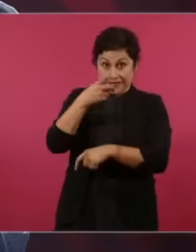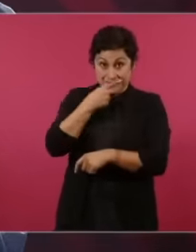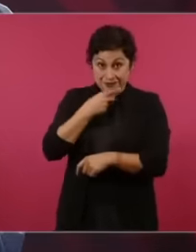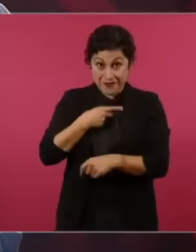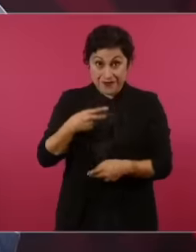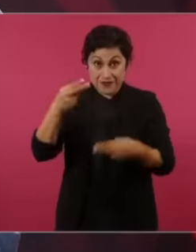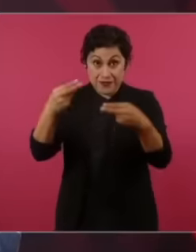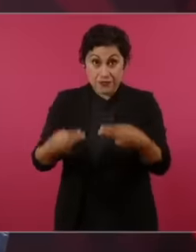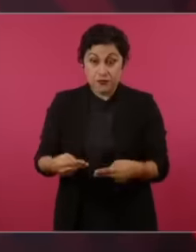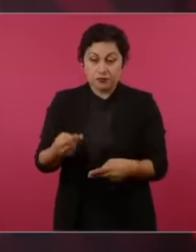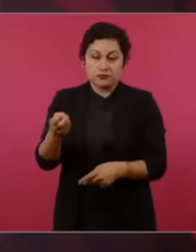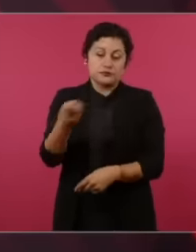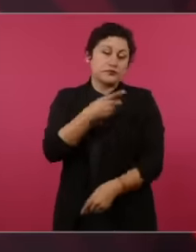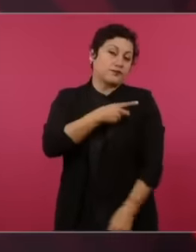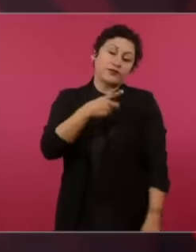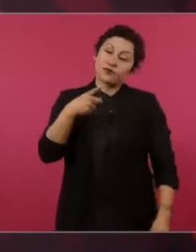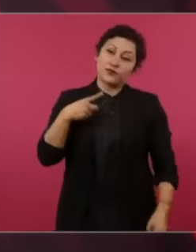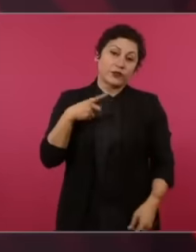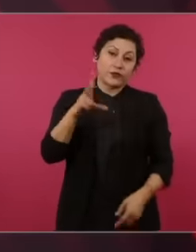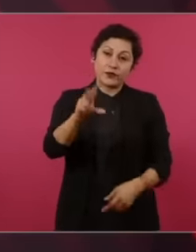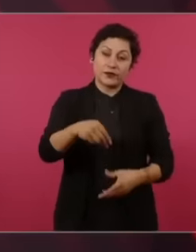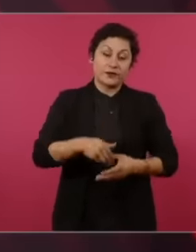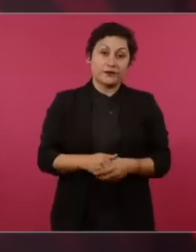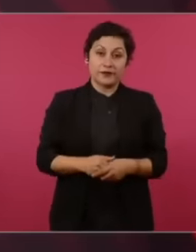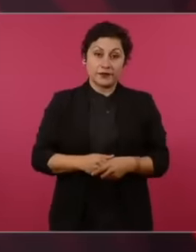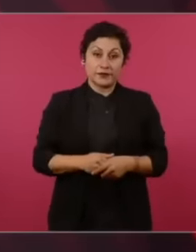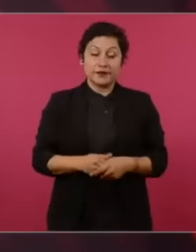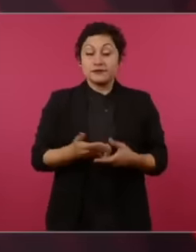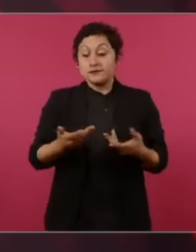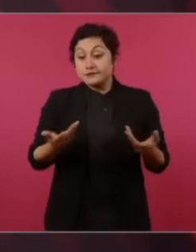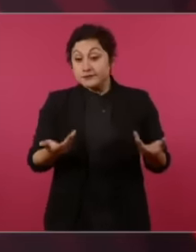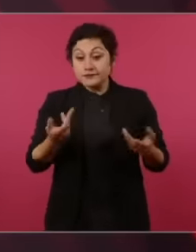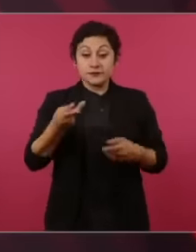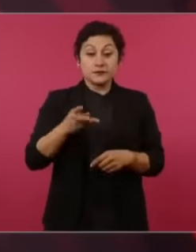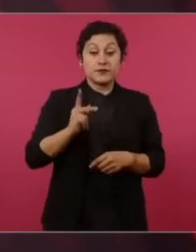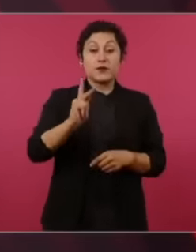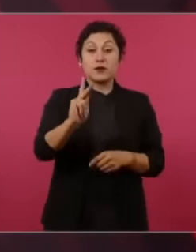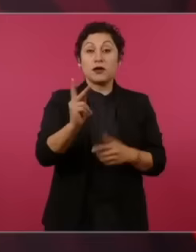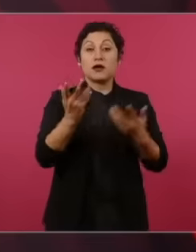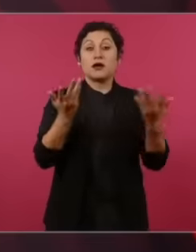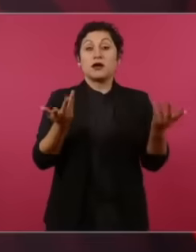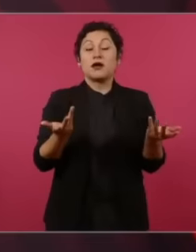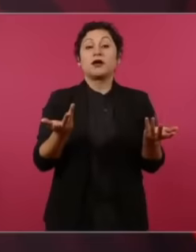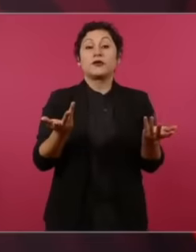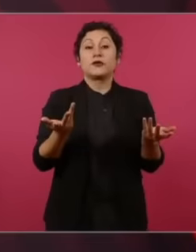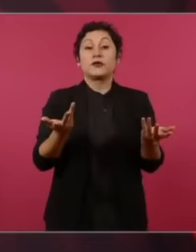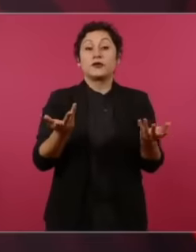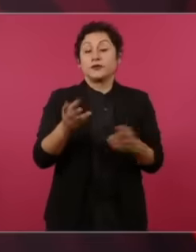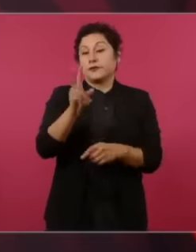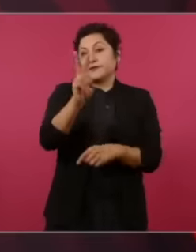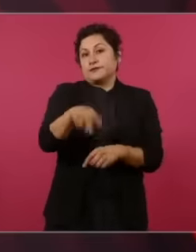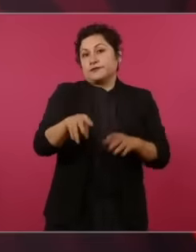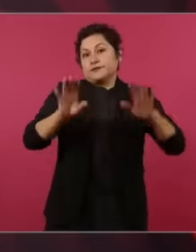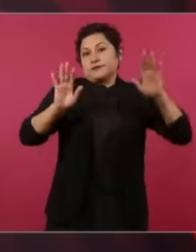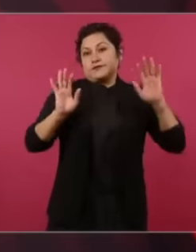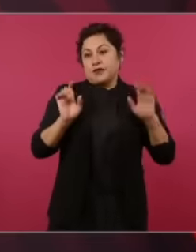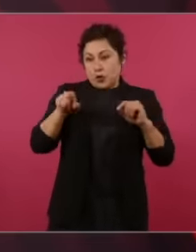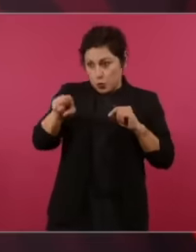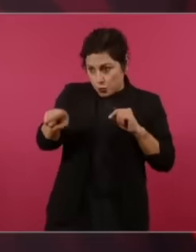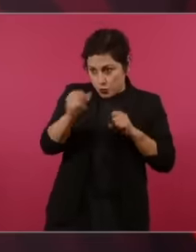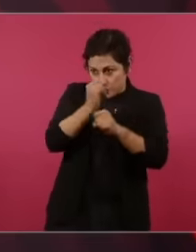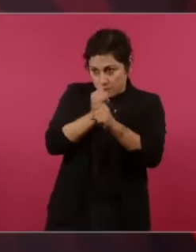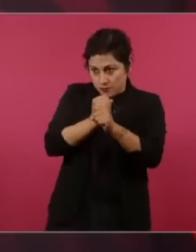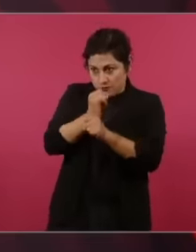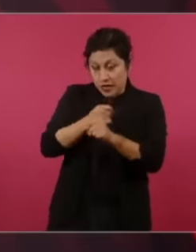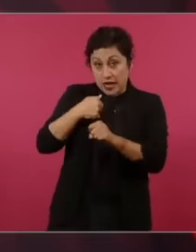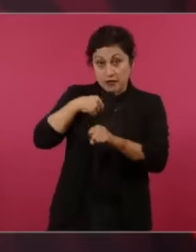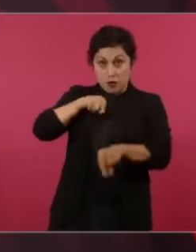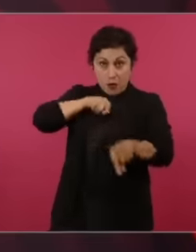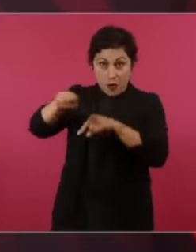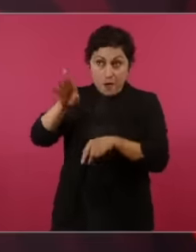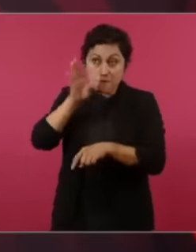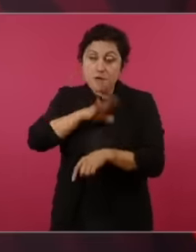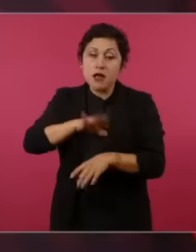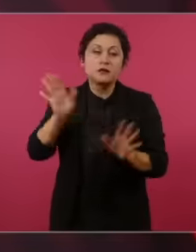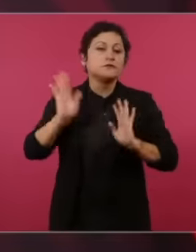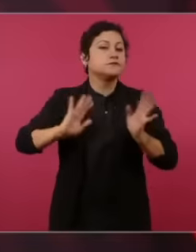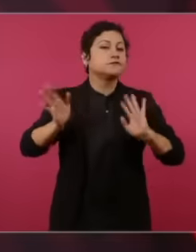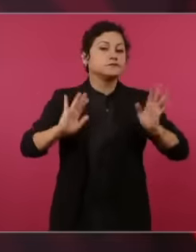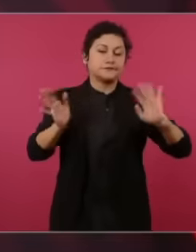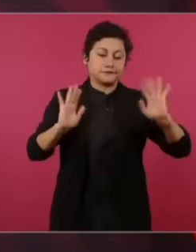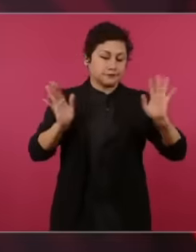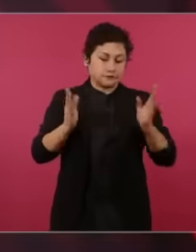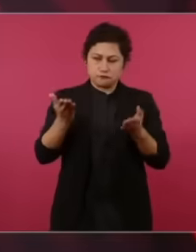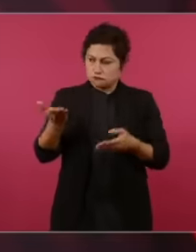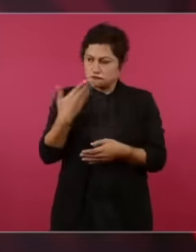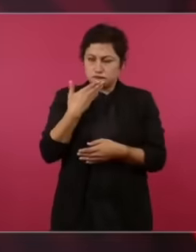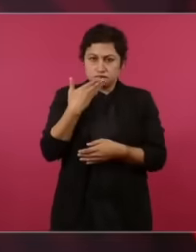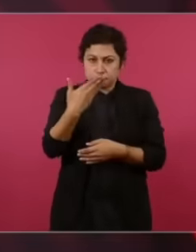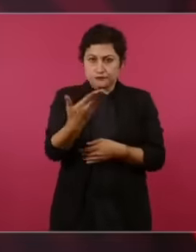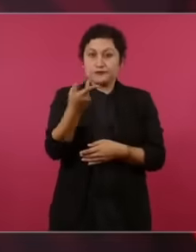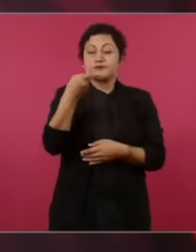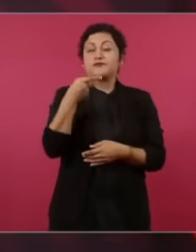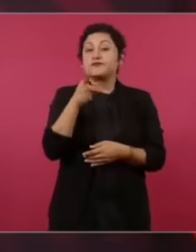matter, I say I am not against your investigation but there are